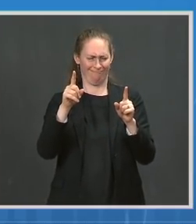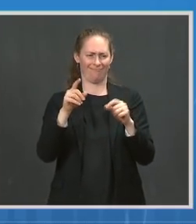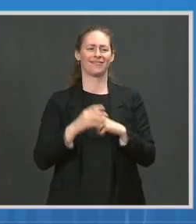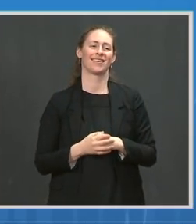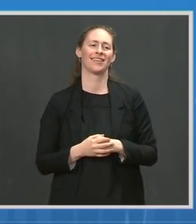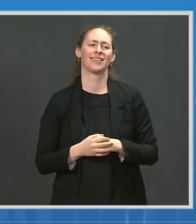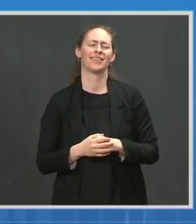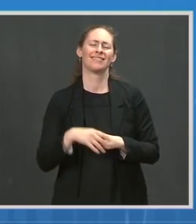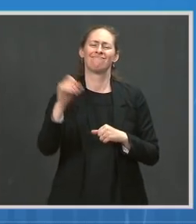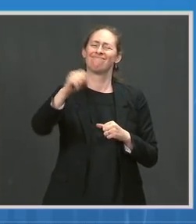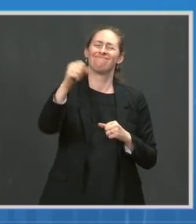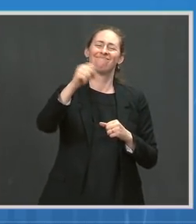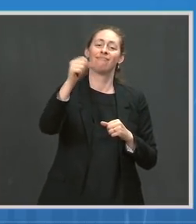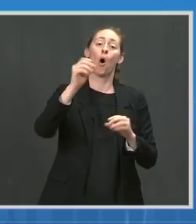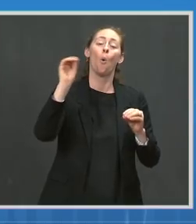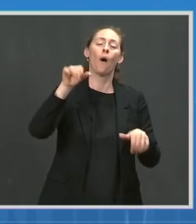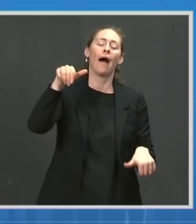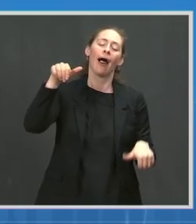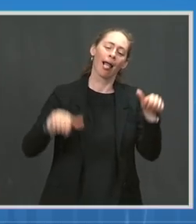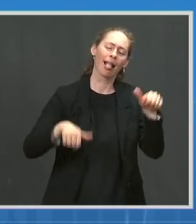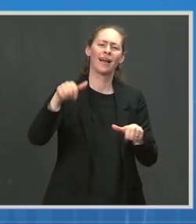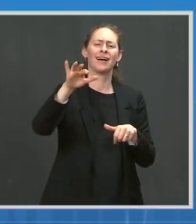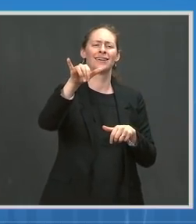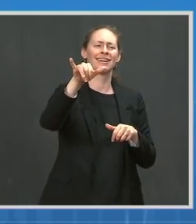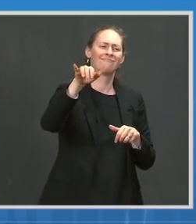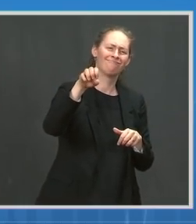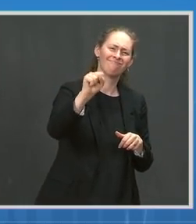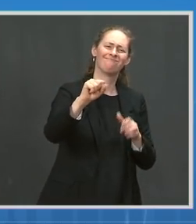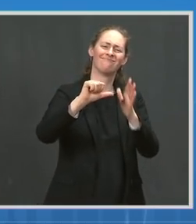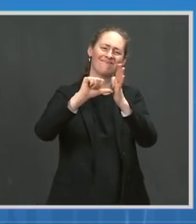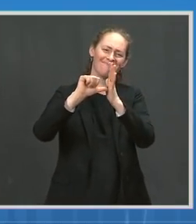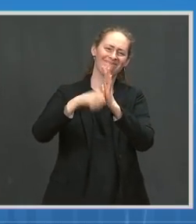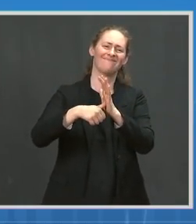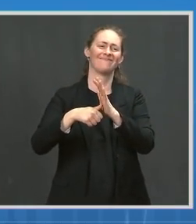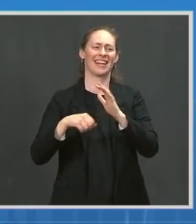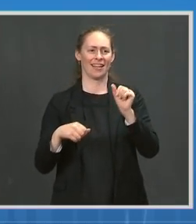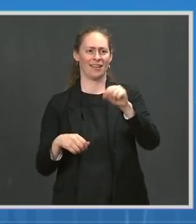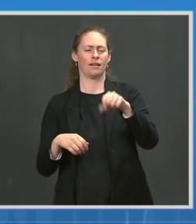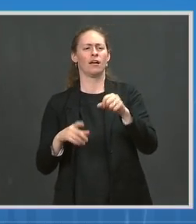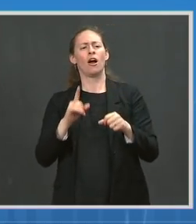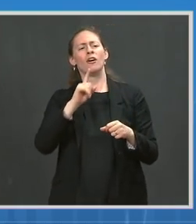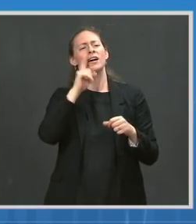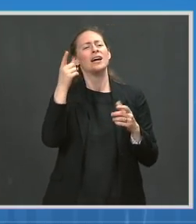This is -- this is work that has been done in tens of thousands of people in clinical trial,